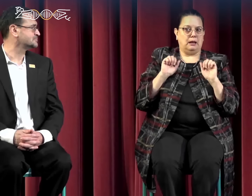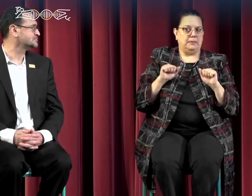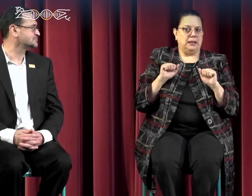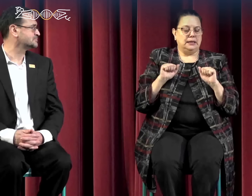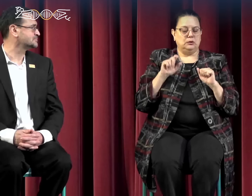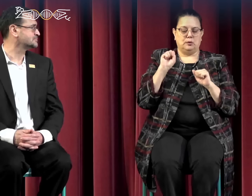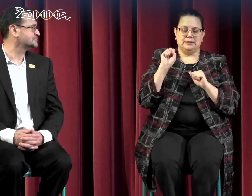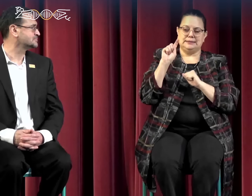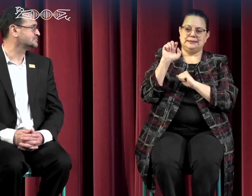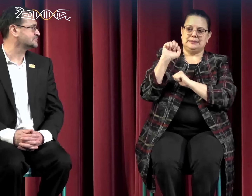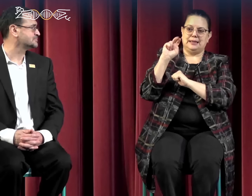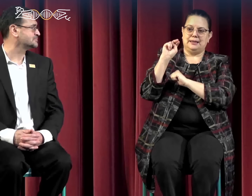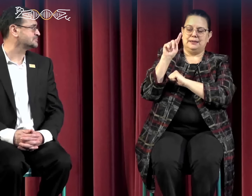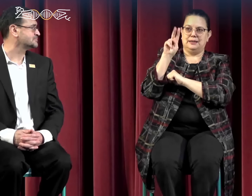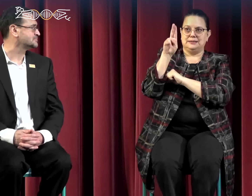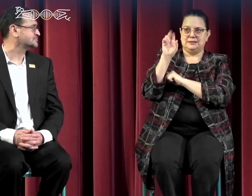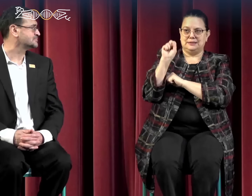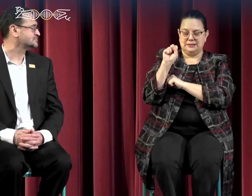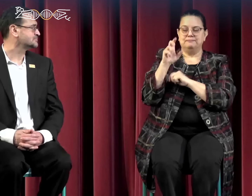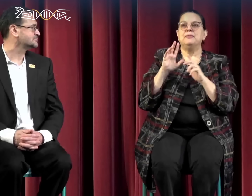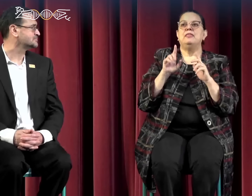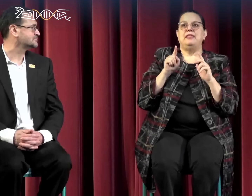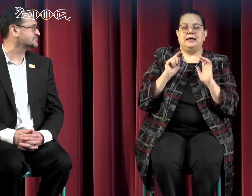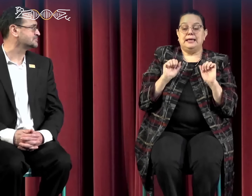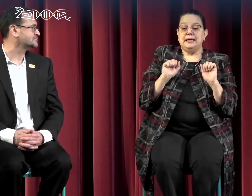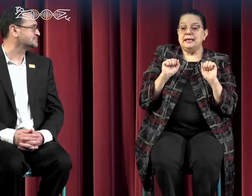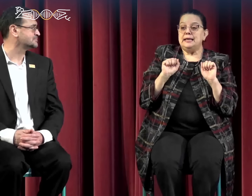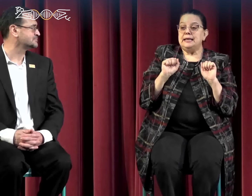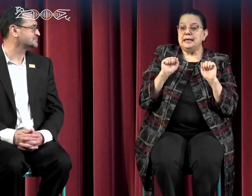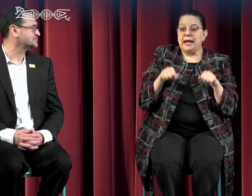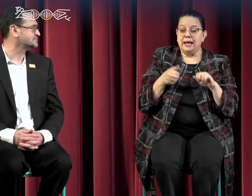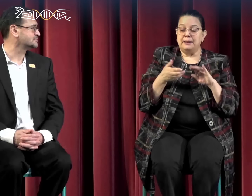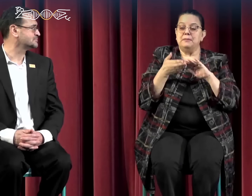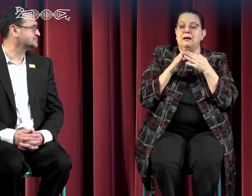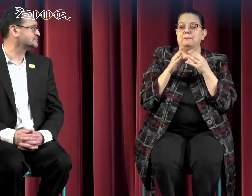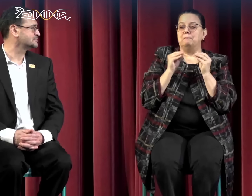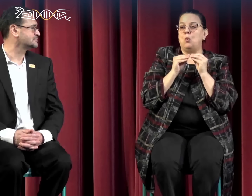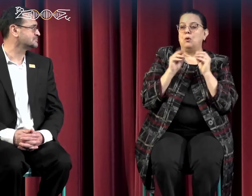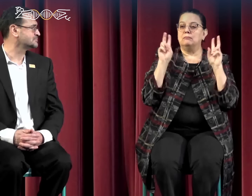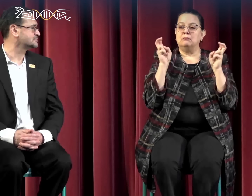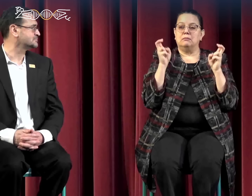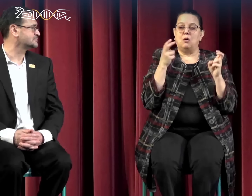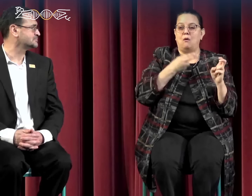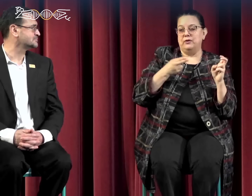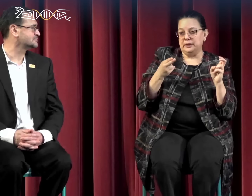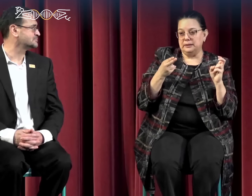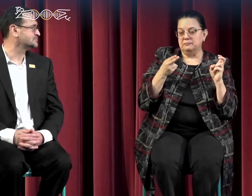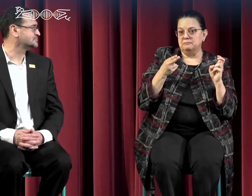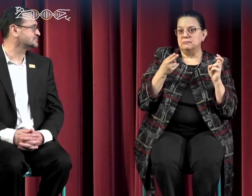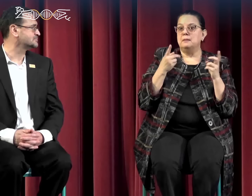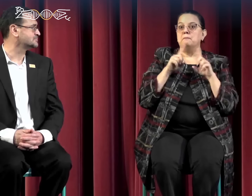it means that they effectively become more medically hard of hearing.